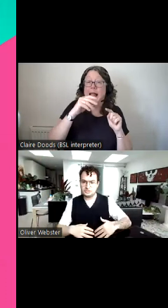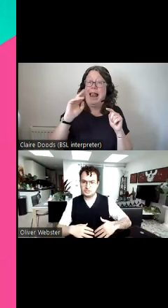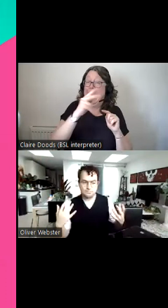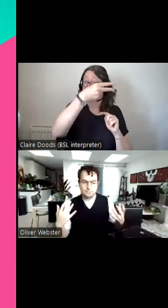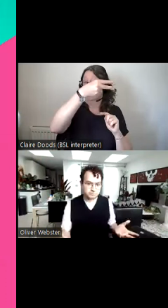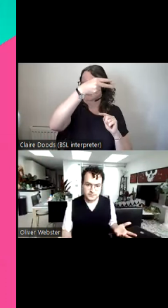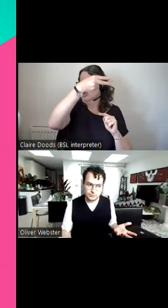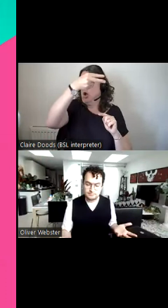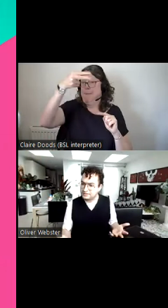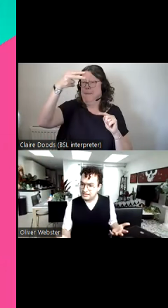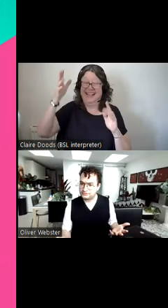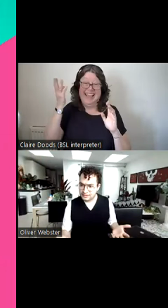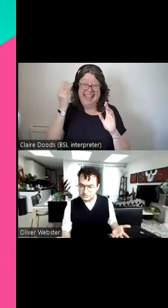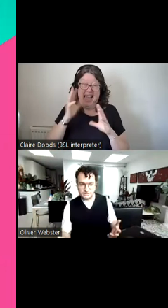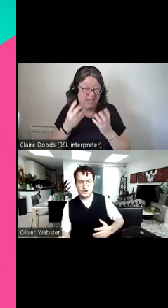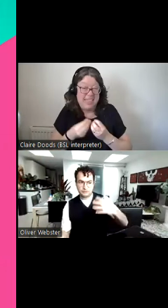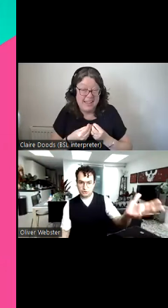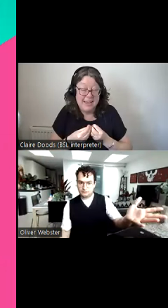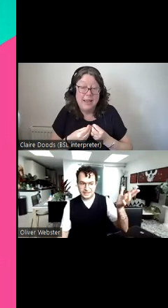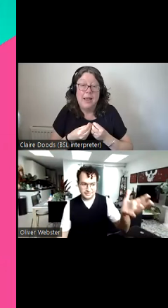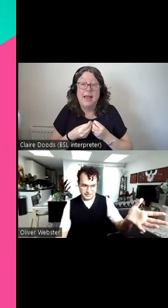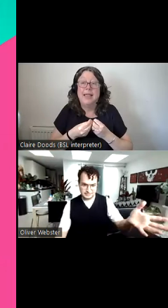Most people by the age of 70 will have a graph like this.